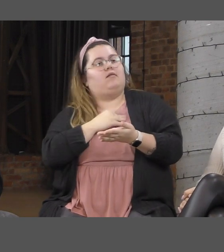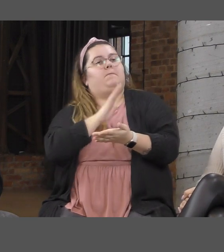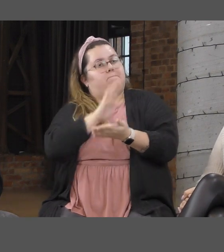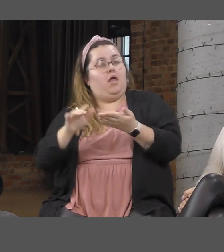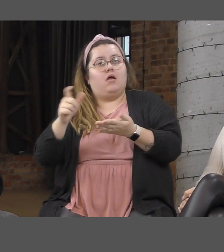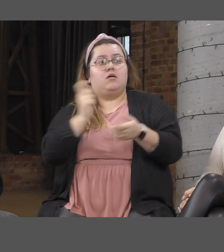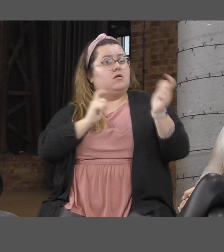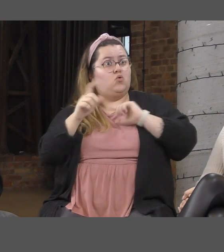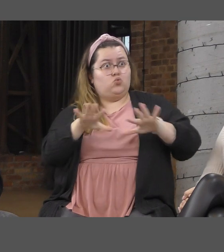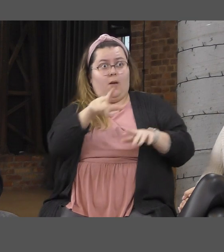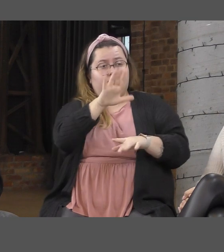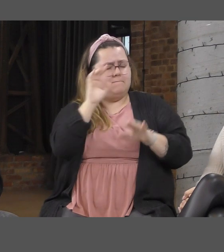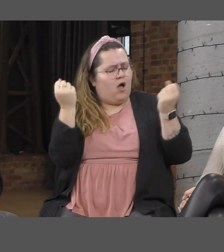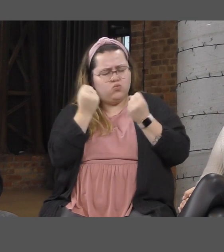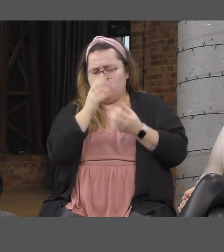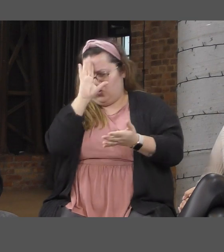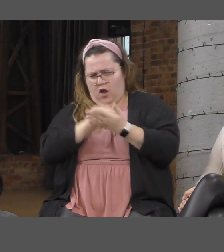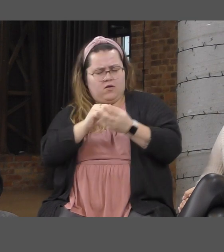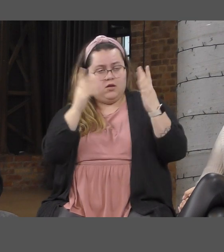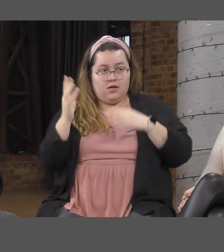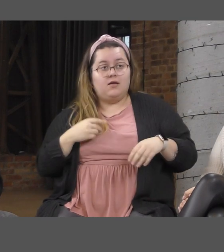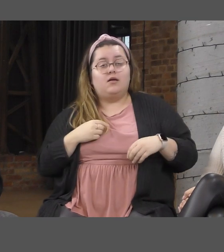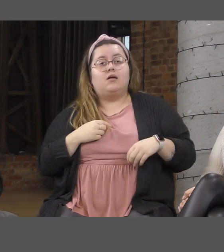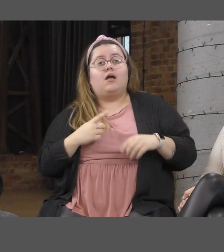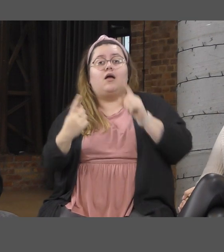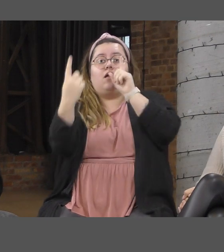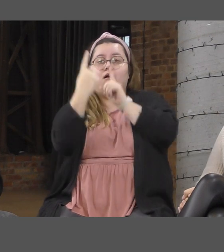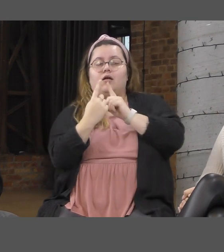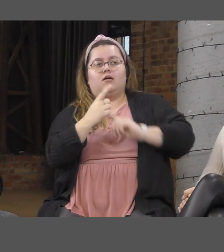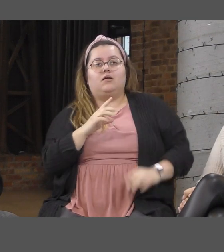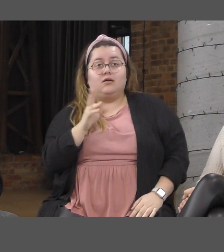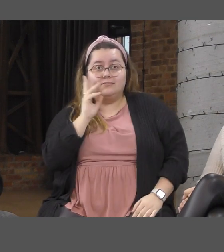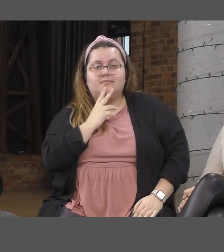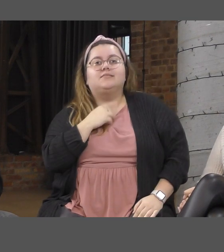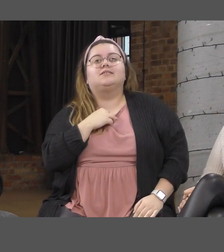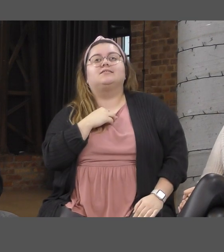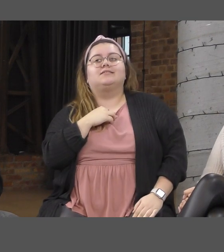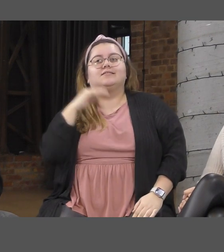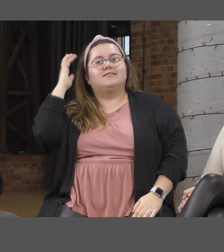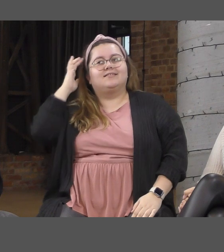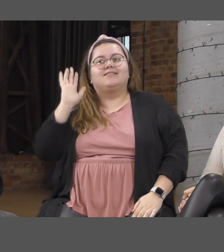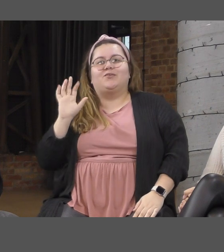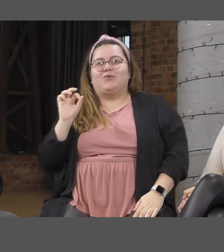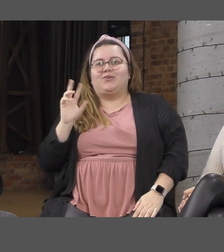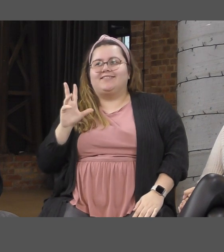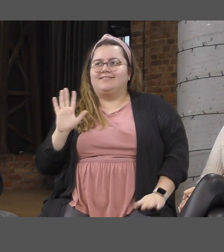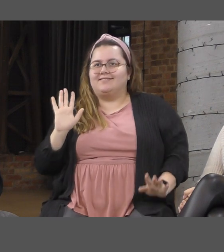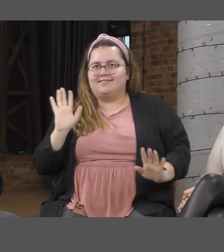CVs were without this information. It was often repeated. It was only at the meeting that it turned out, that it was deaf.